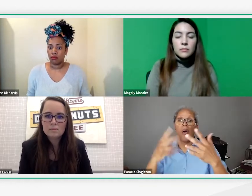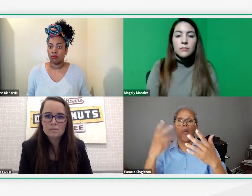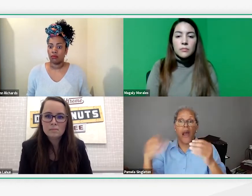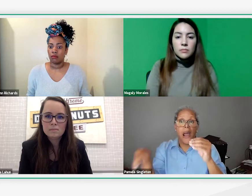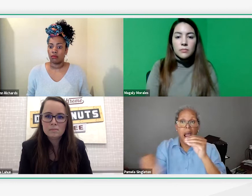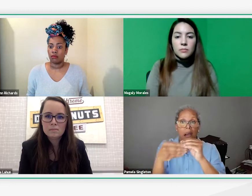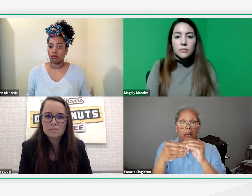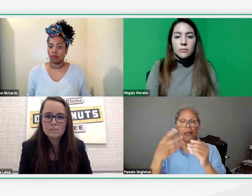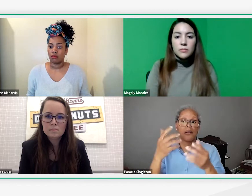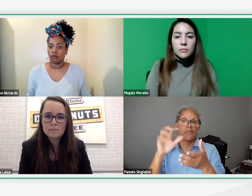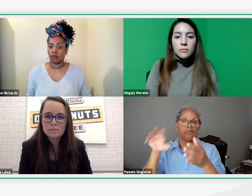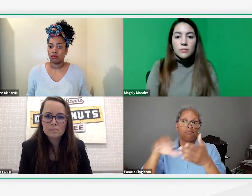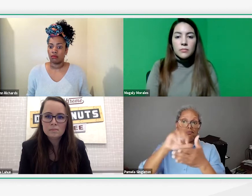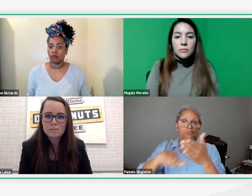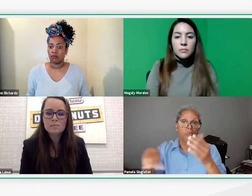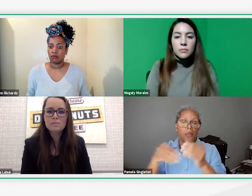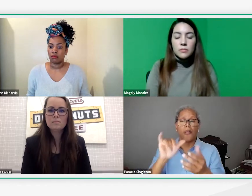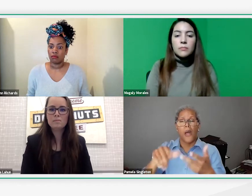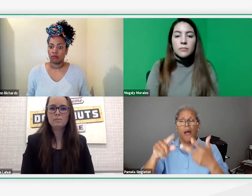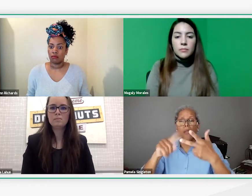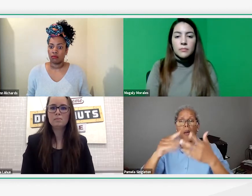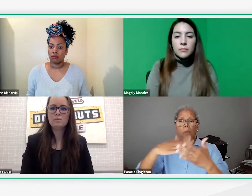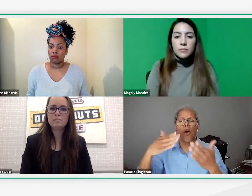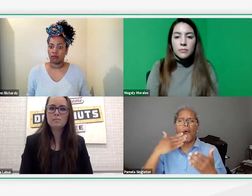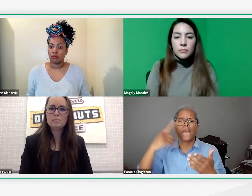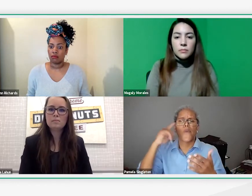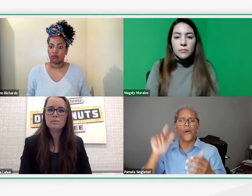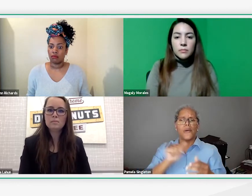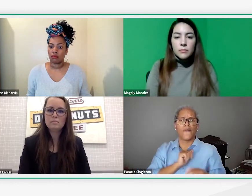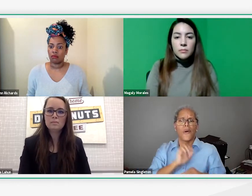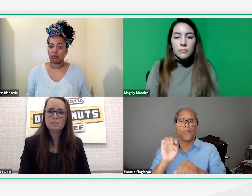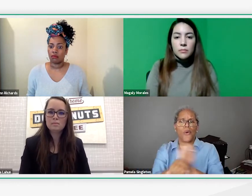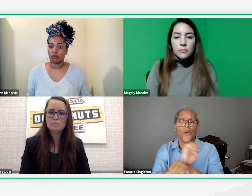if you have dependent children, if you would like to increase